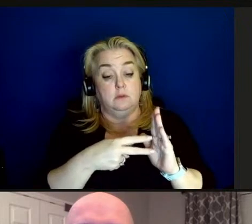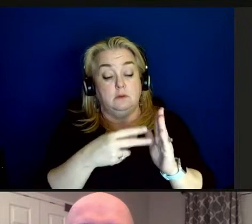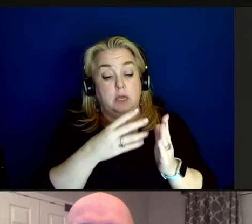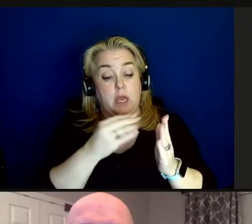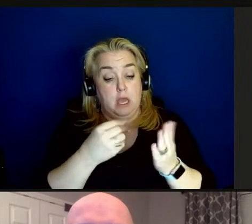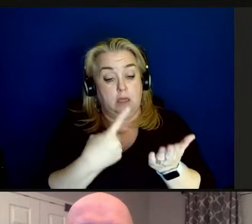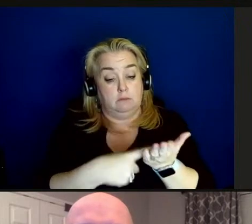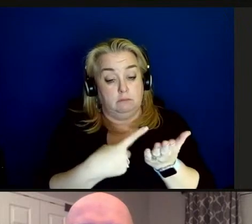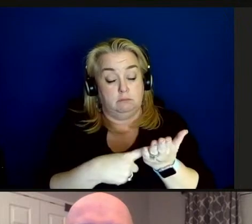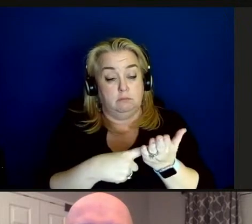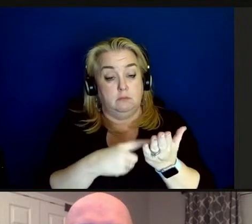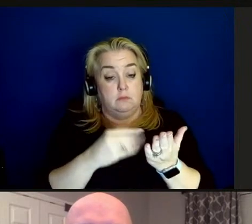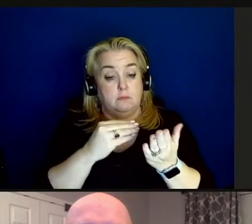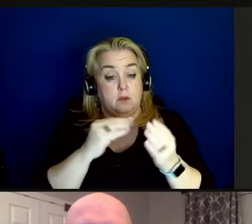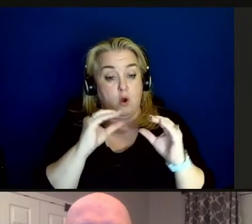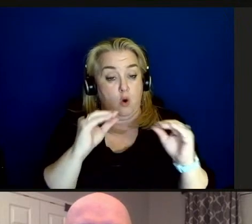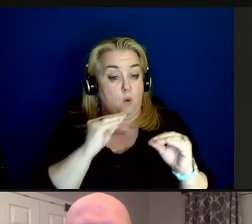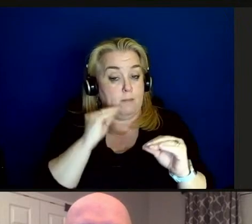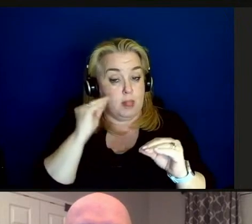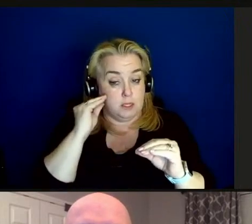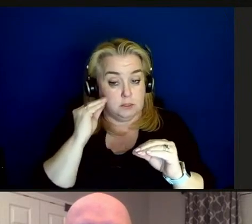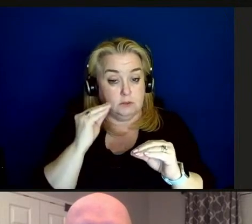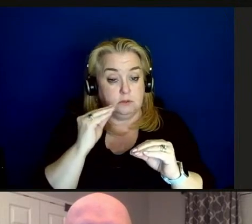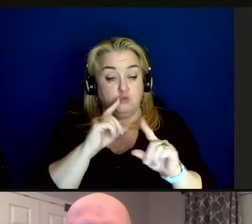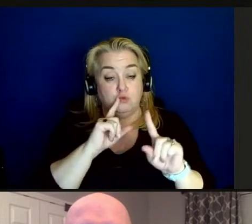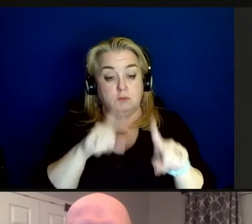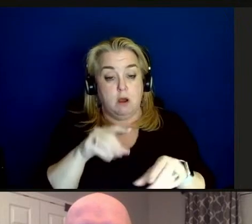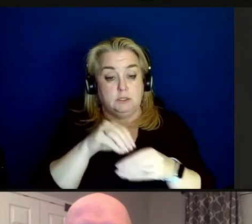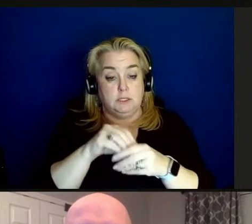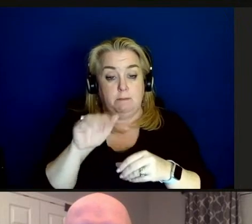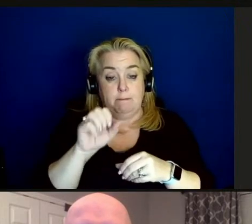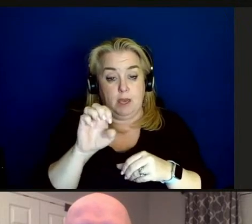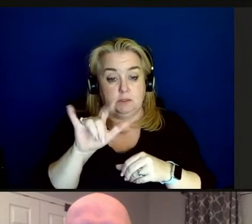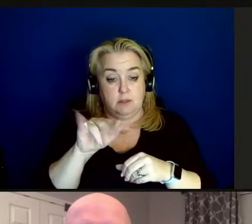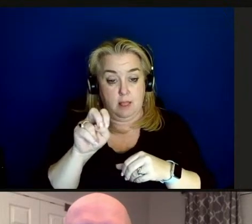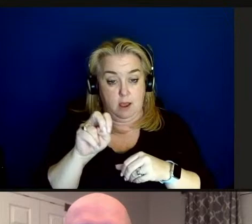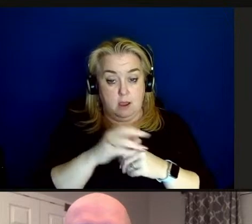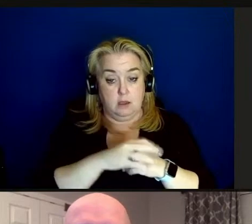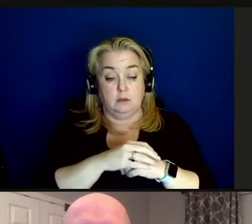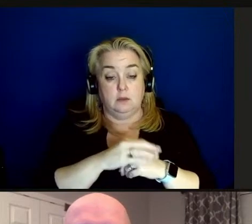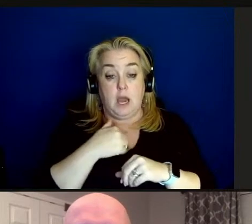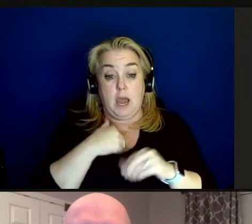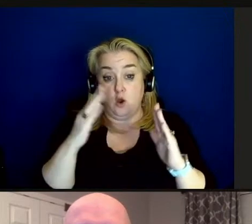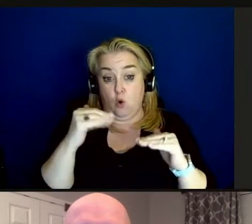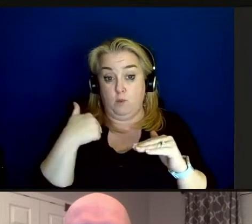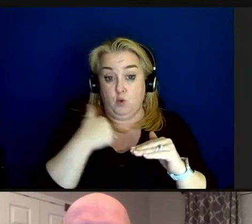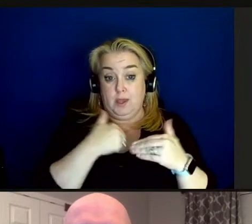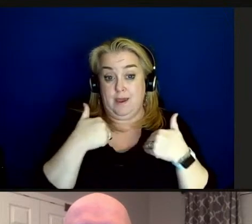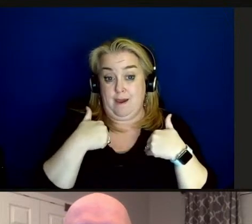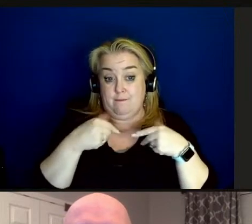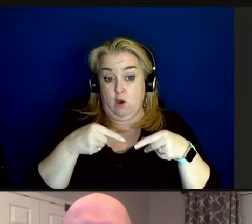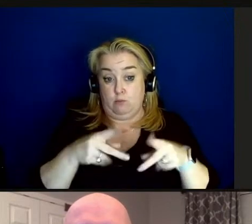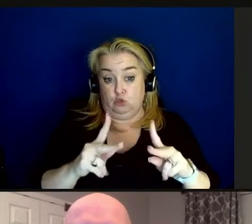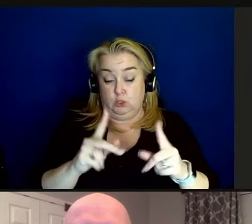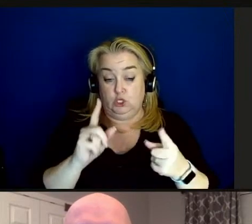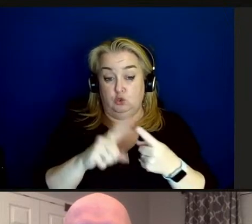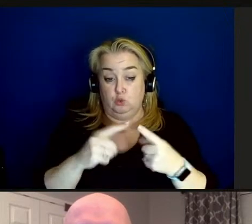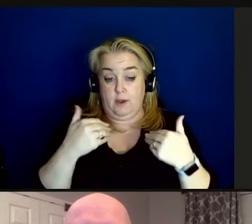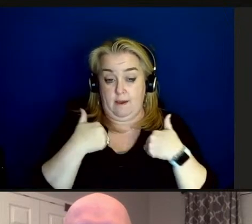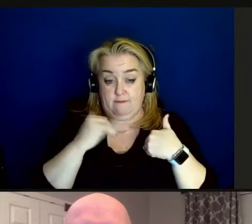AROUND THE MEANING OF BASELINE